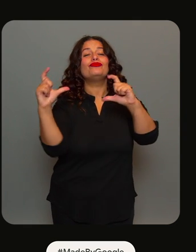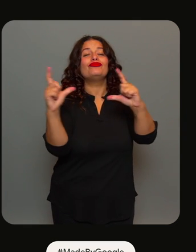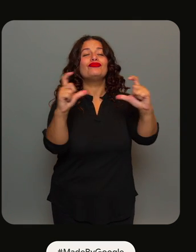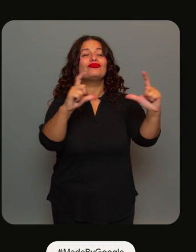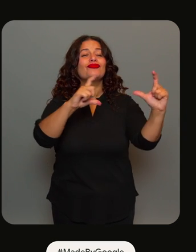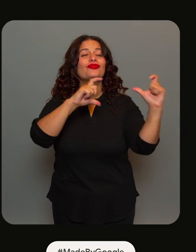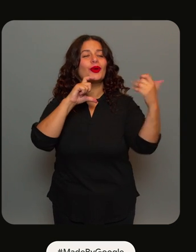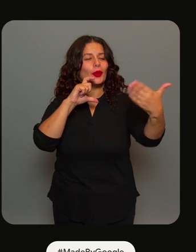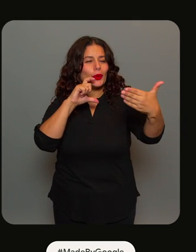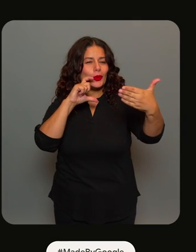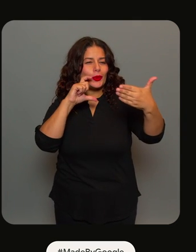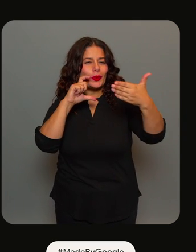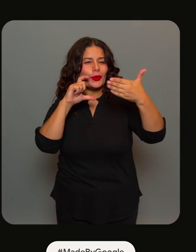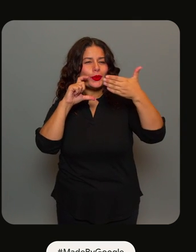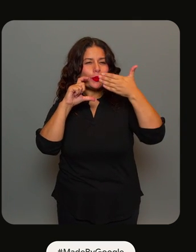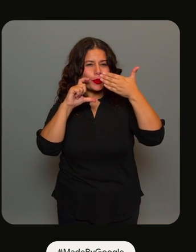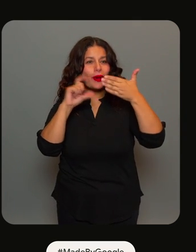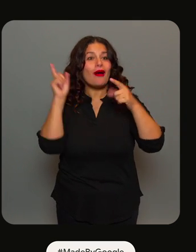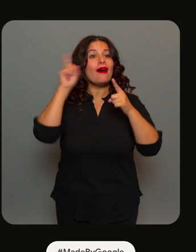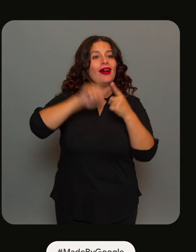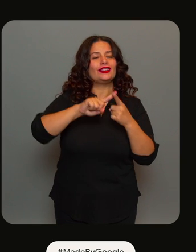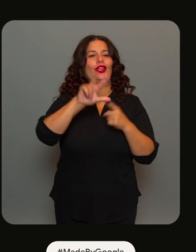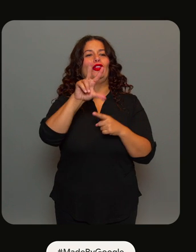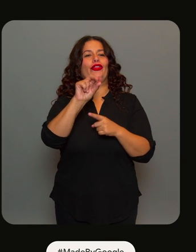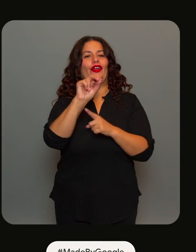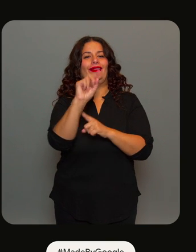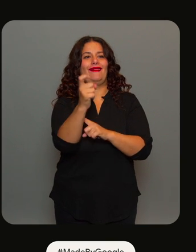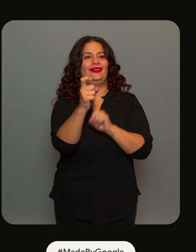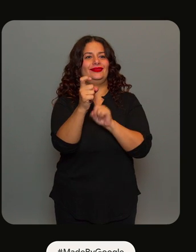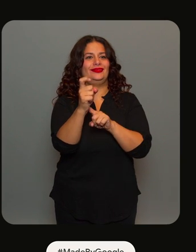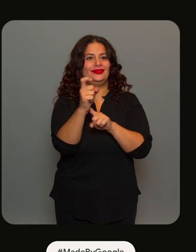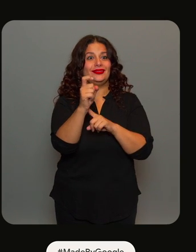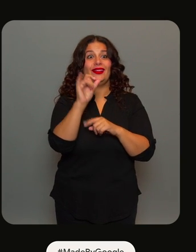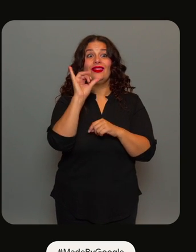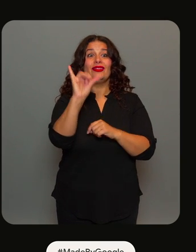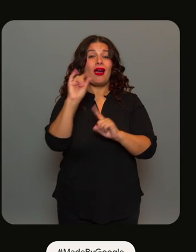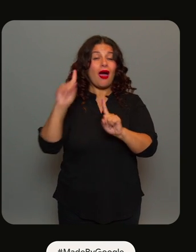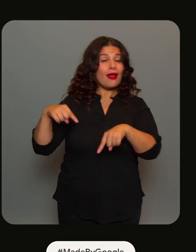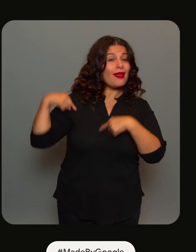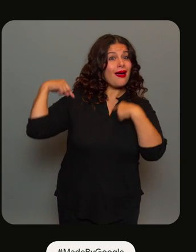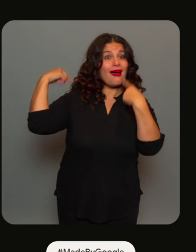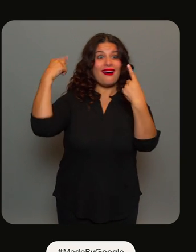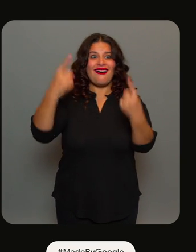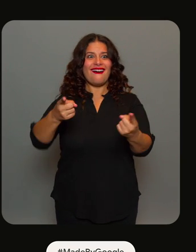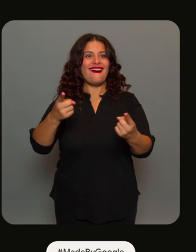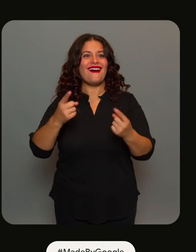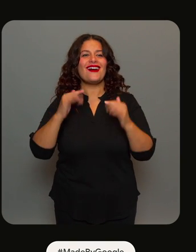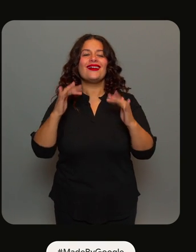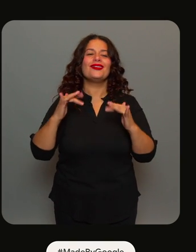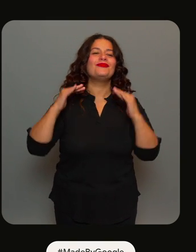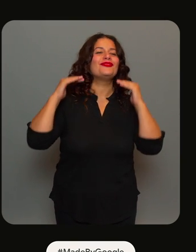way up to 30x, the largest zoom magnification ever on a Pixel. And it couldn't be easier.